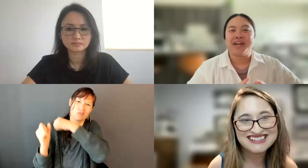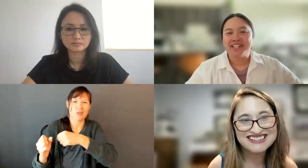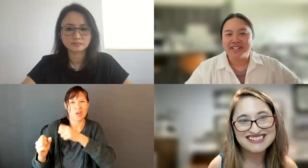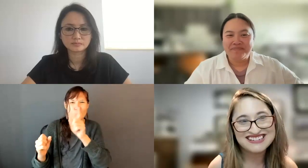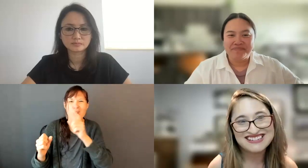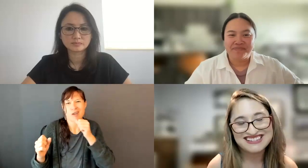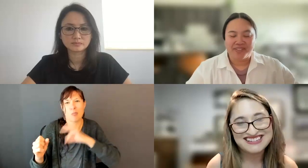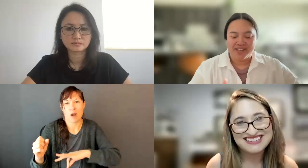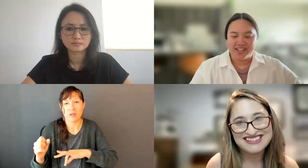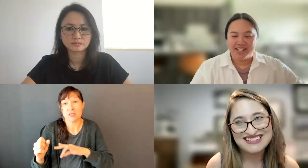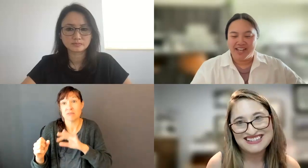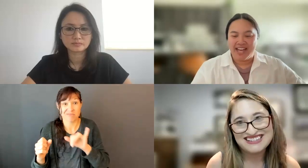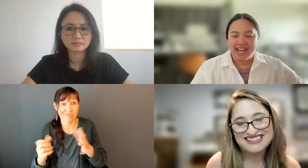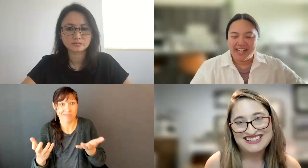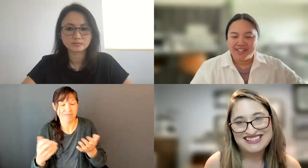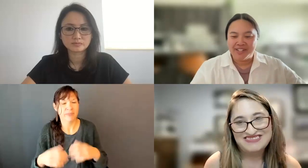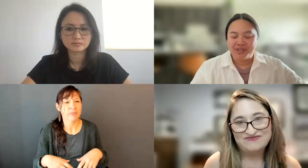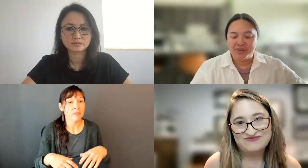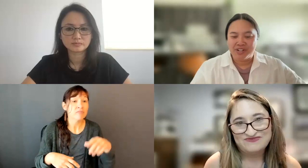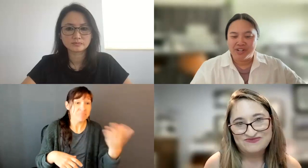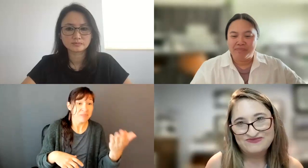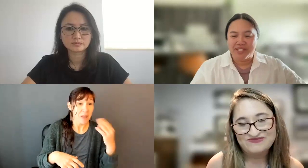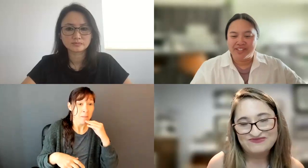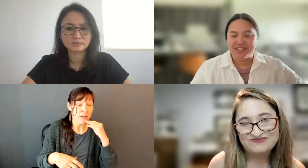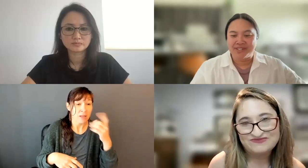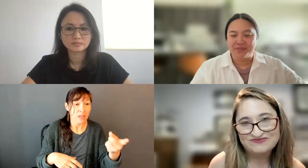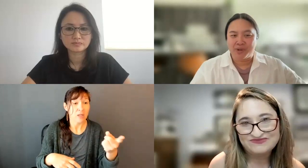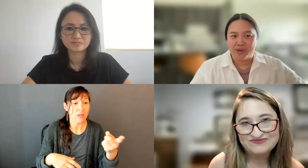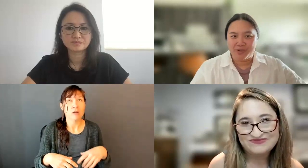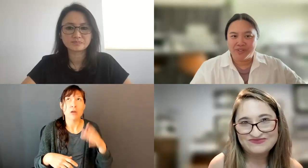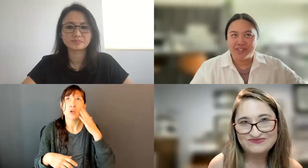Melody, as your business grows,